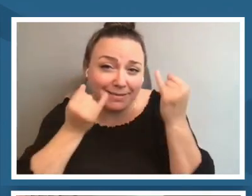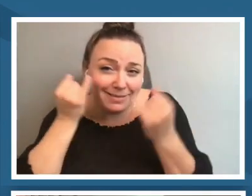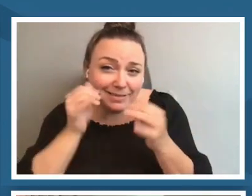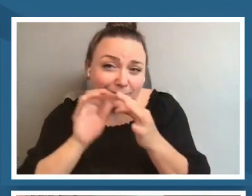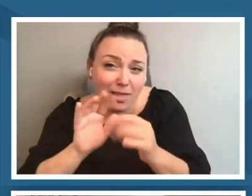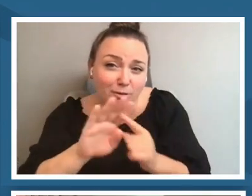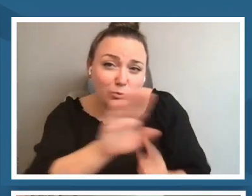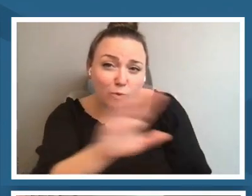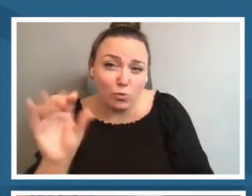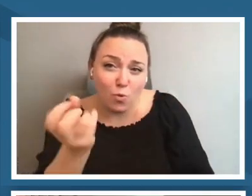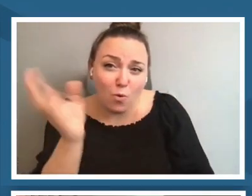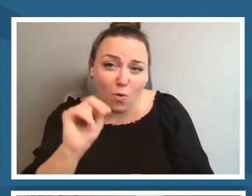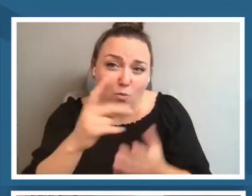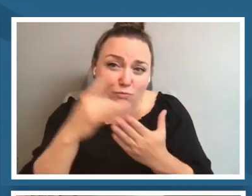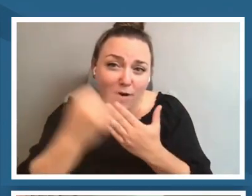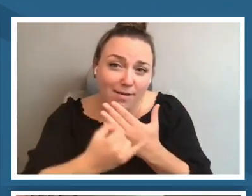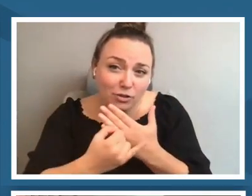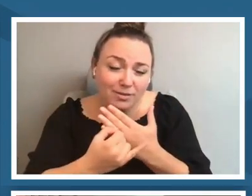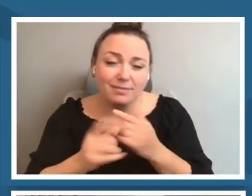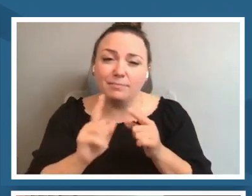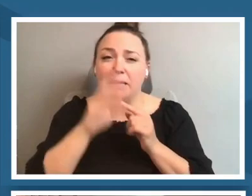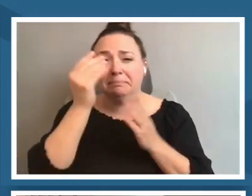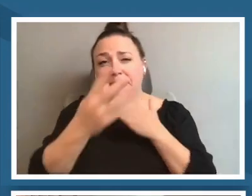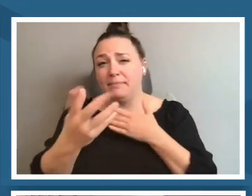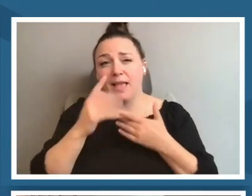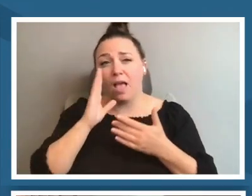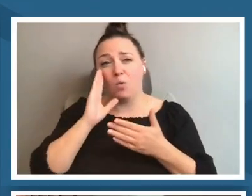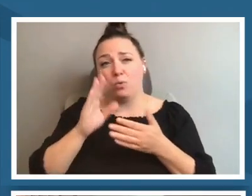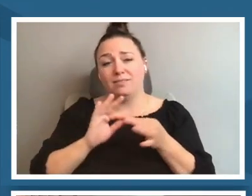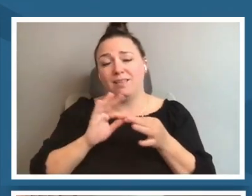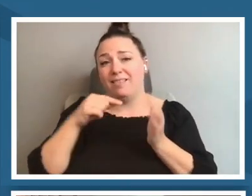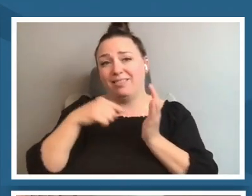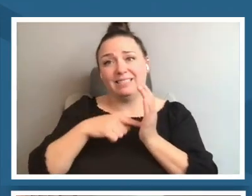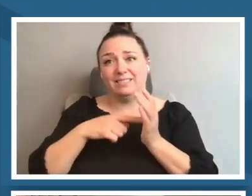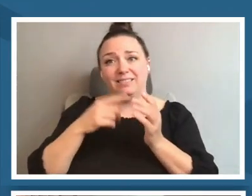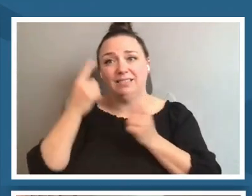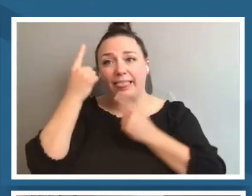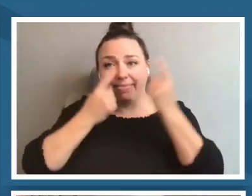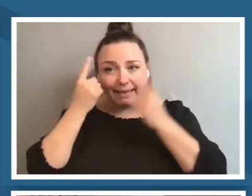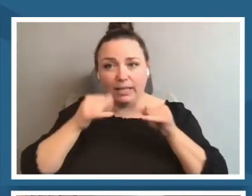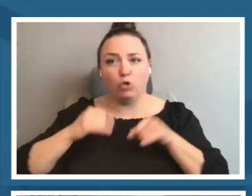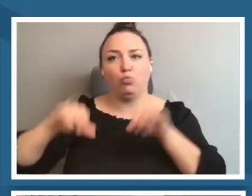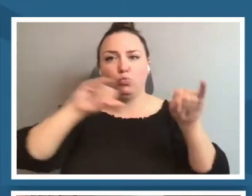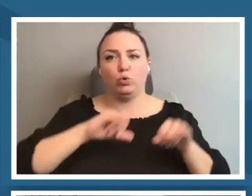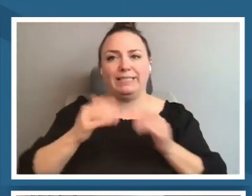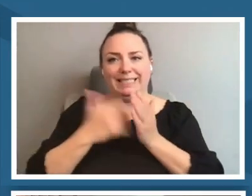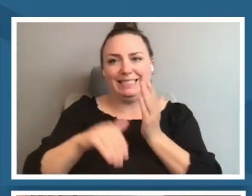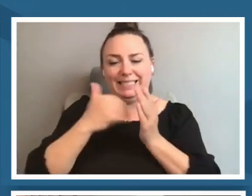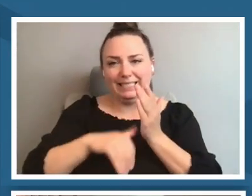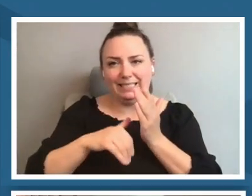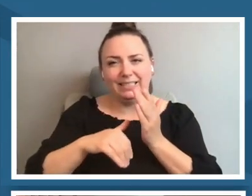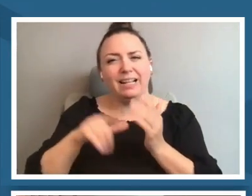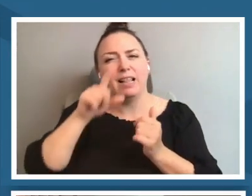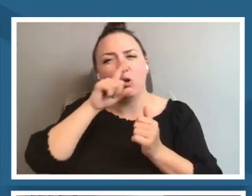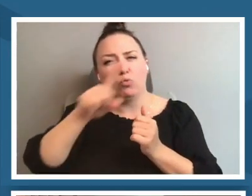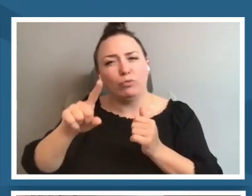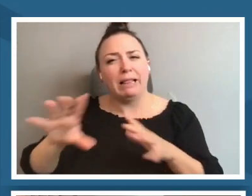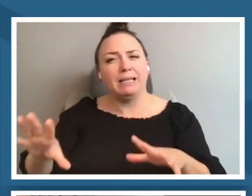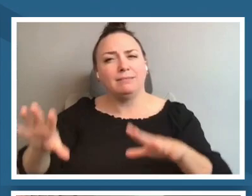what i would just say is this is a a routine thinking routine that really